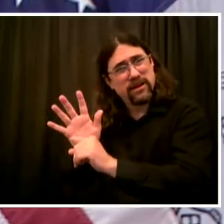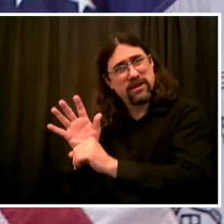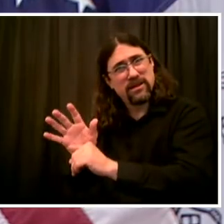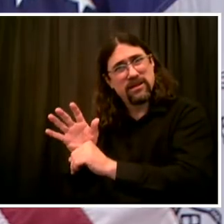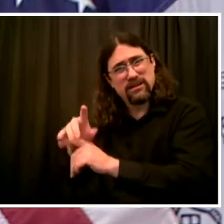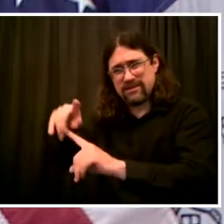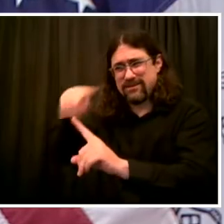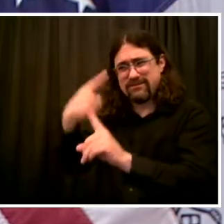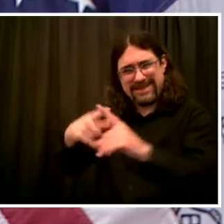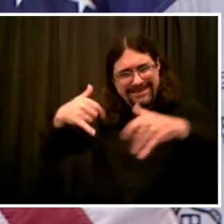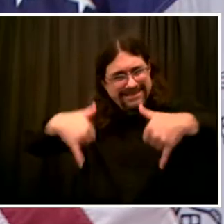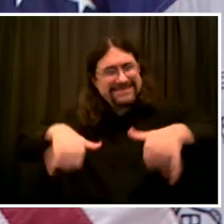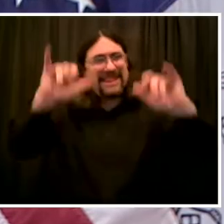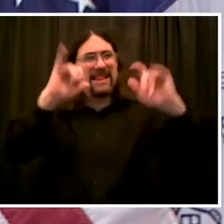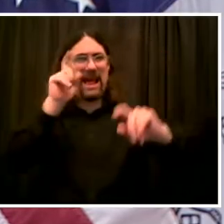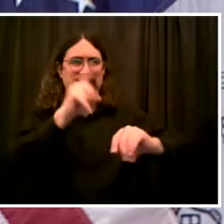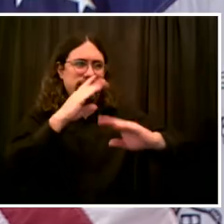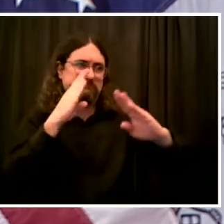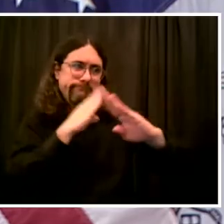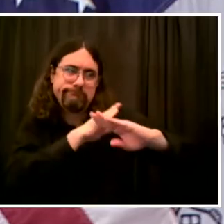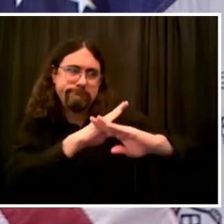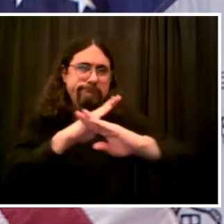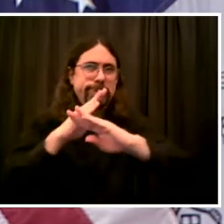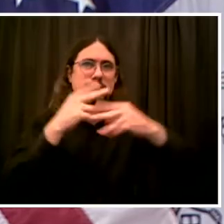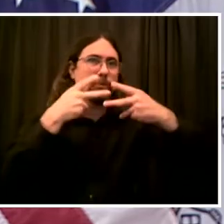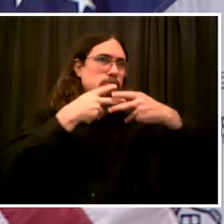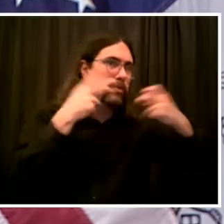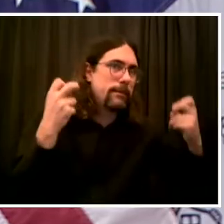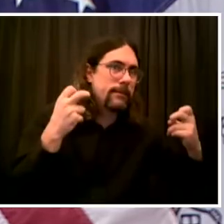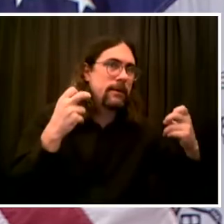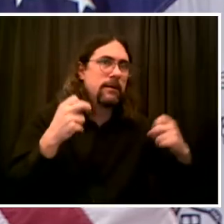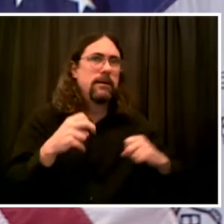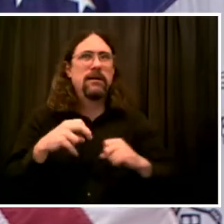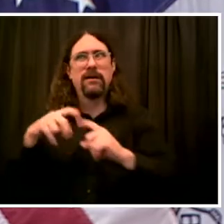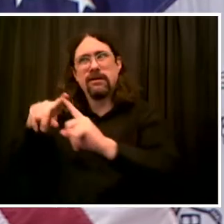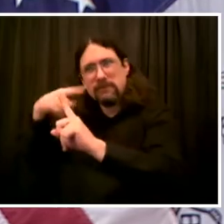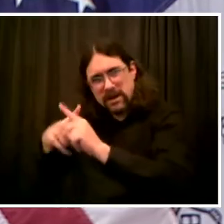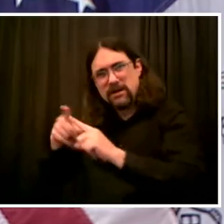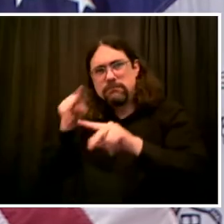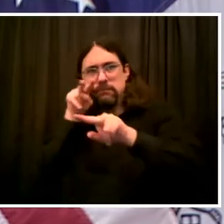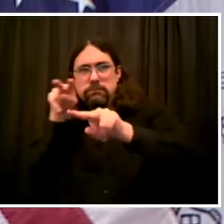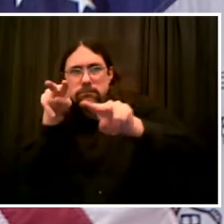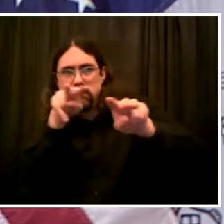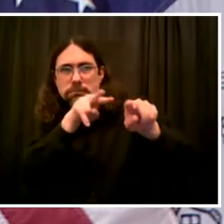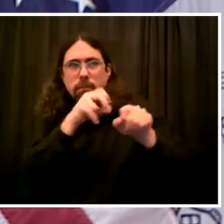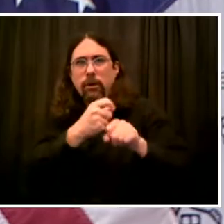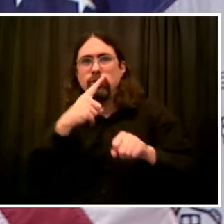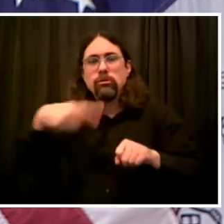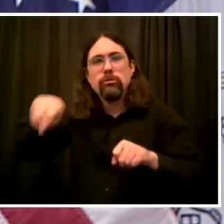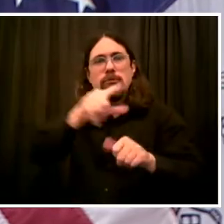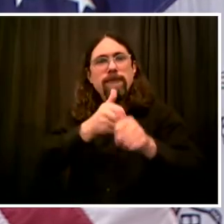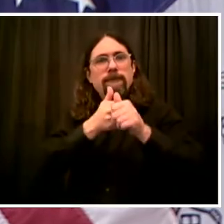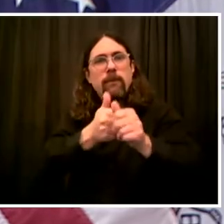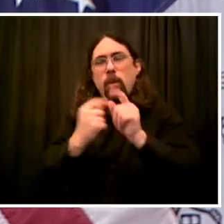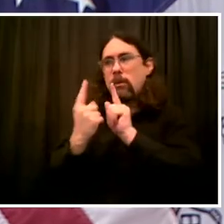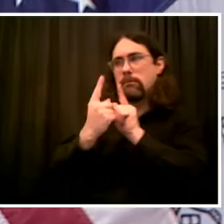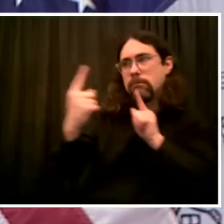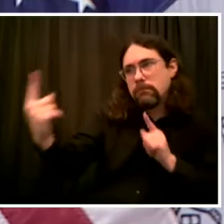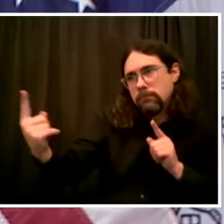TOO D ALL OF THAT AND ALSO FIGURE OUT TO PLAY THE ROLE WE NEED THEM TO PLAY IN MAINKG SURE THE RULES ARE FOLLOWED SO WE CAN BEAT BACK